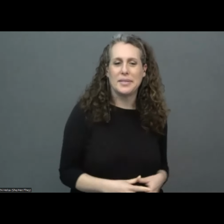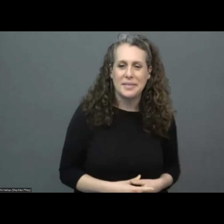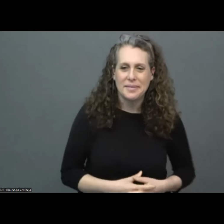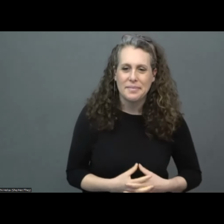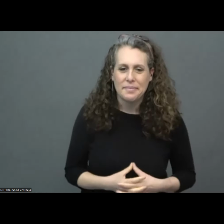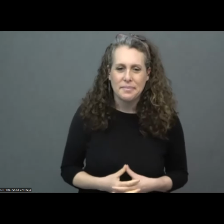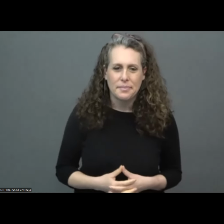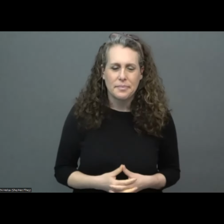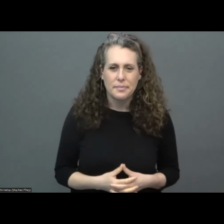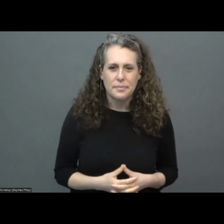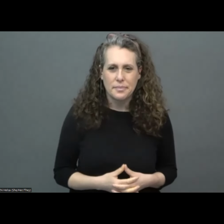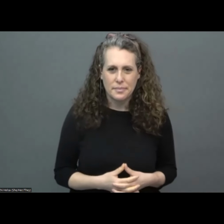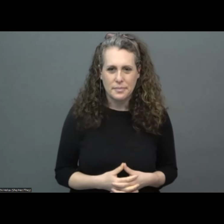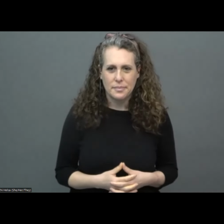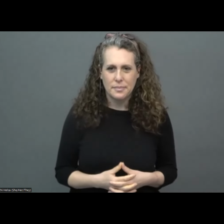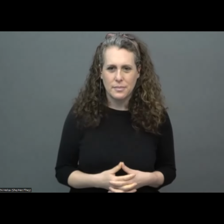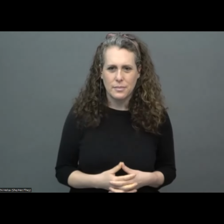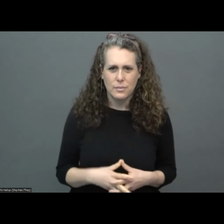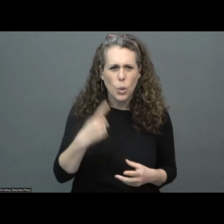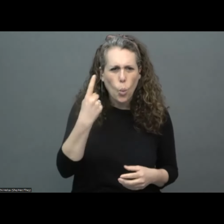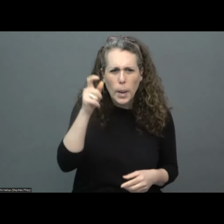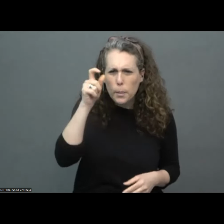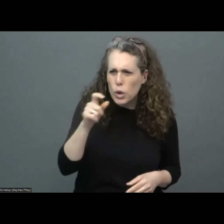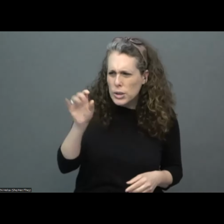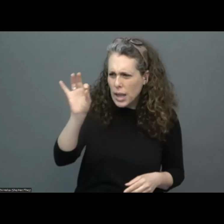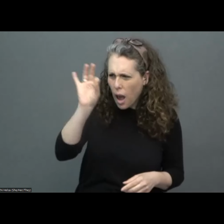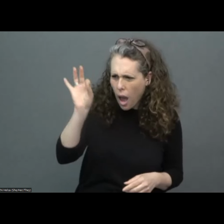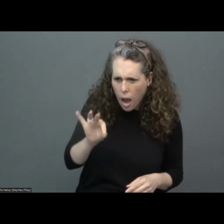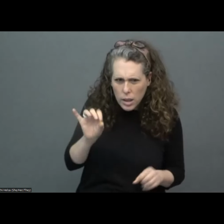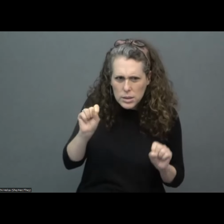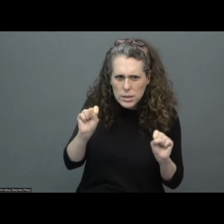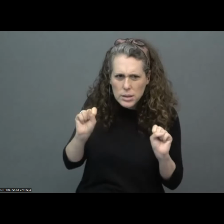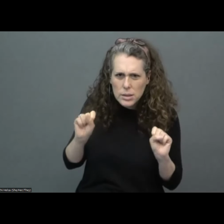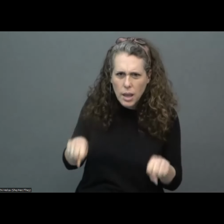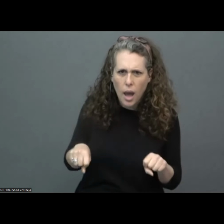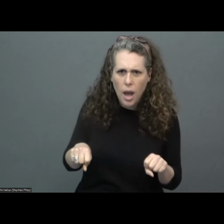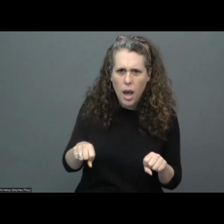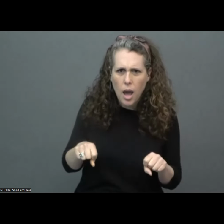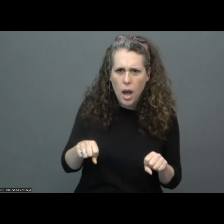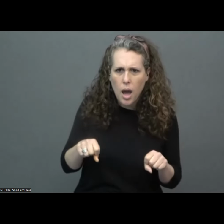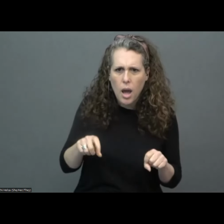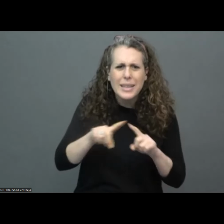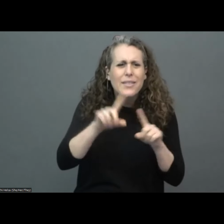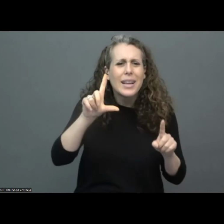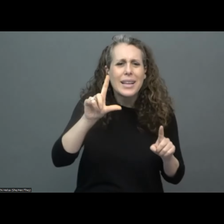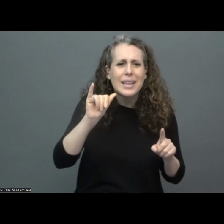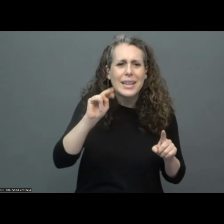if you would be able to get access to all of the links. So one of the things that we